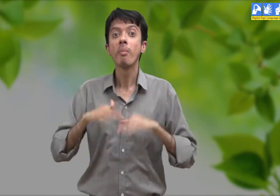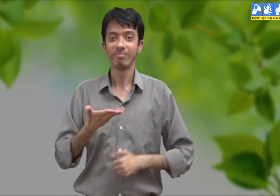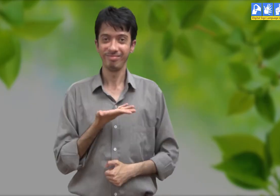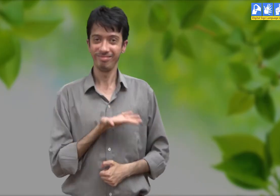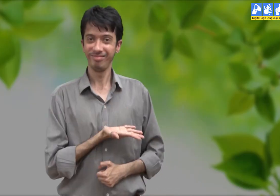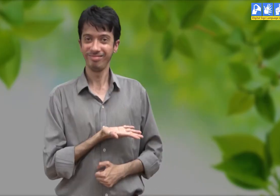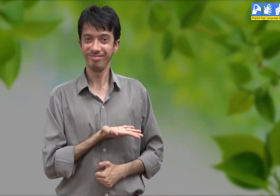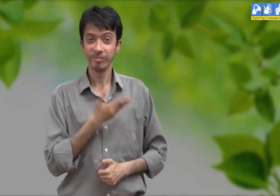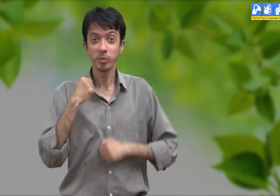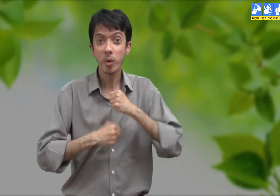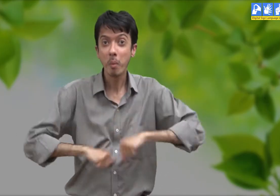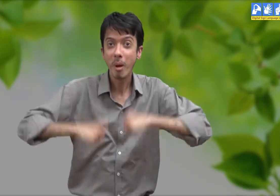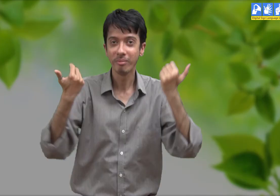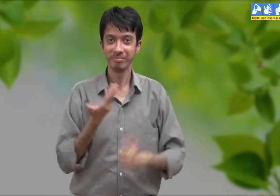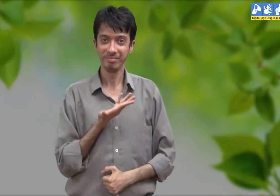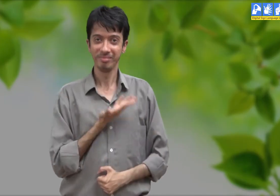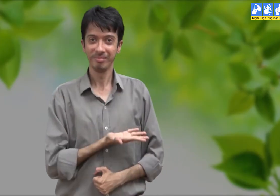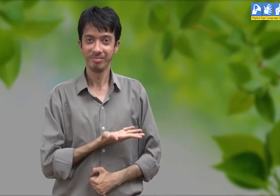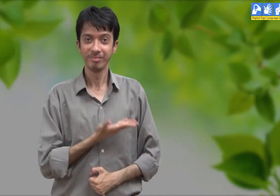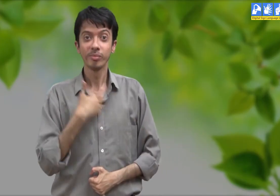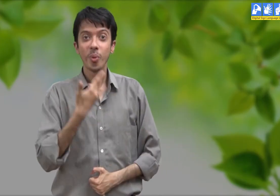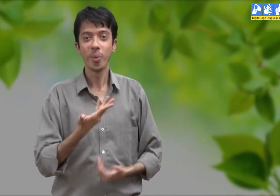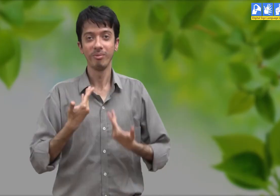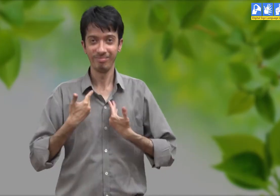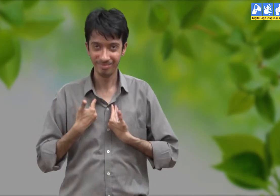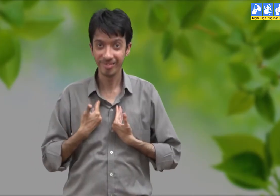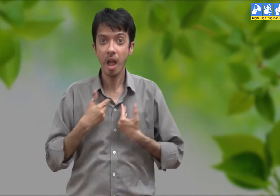because of their support to the school and the organisation.